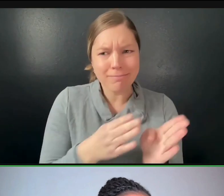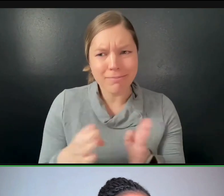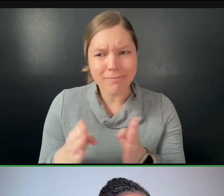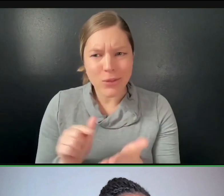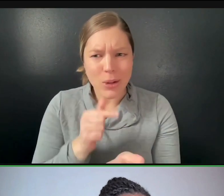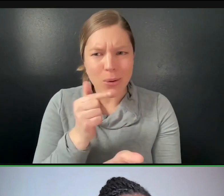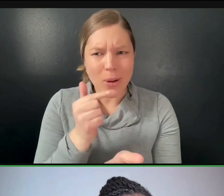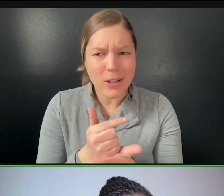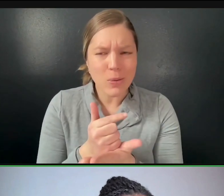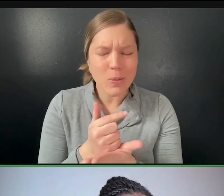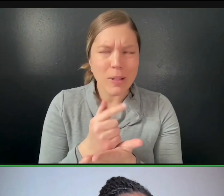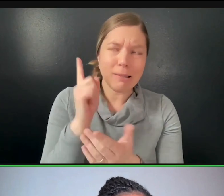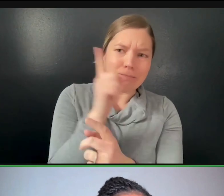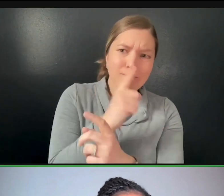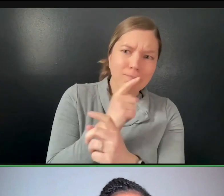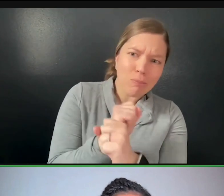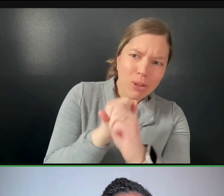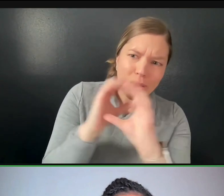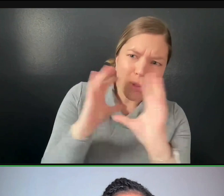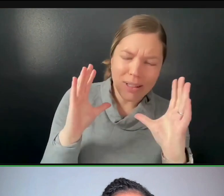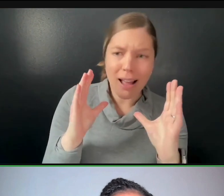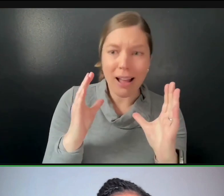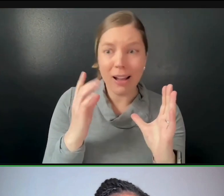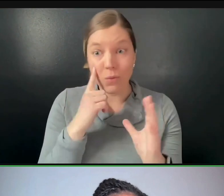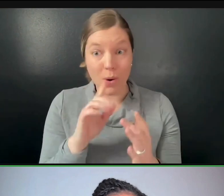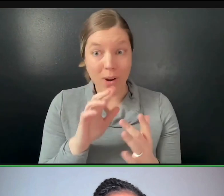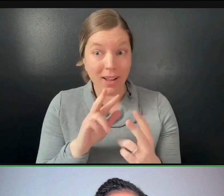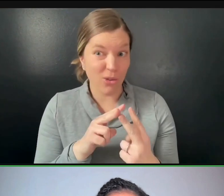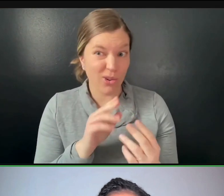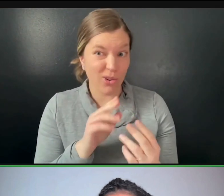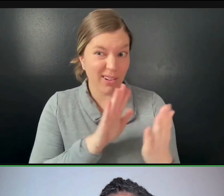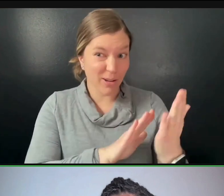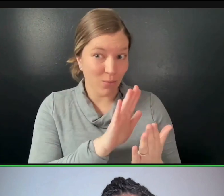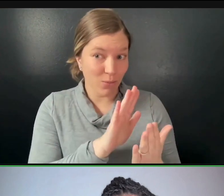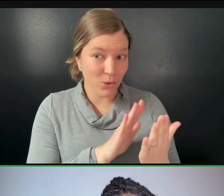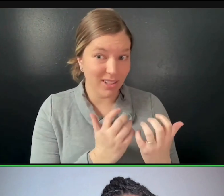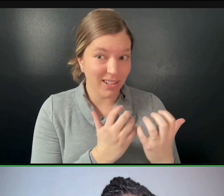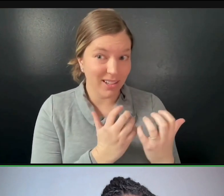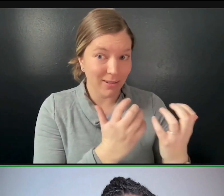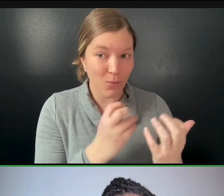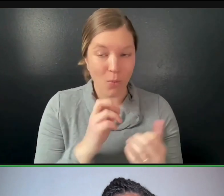If you still have any additional questions or concerns about plans for graduation, what it could potentially